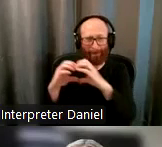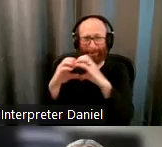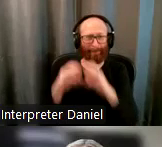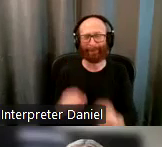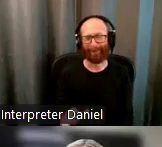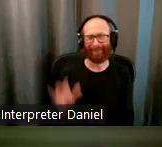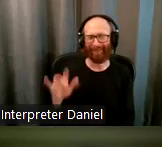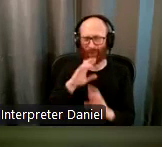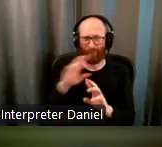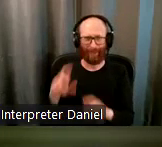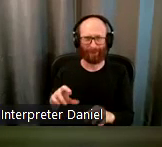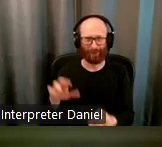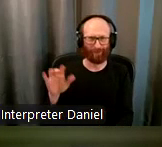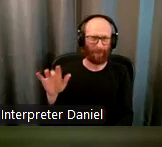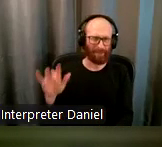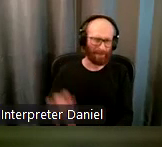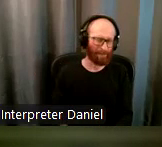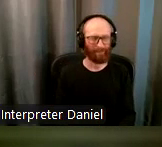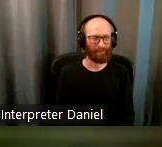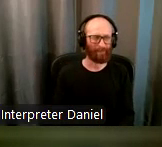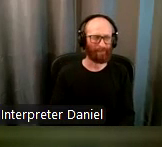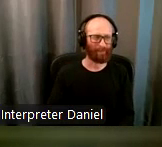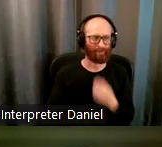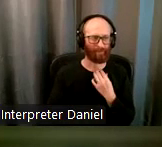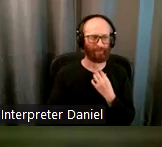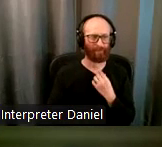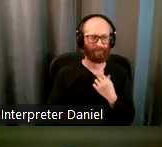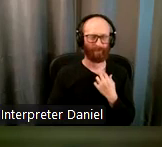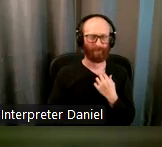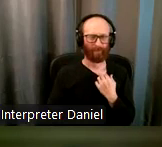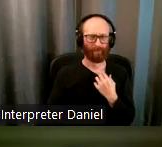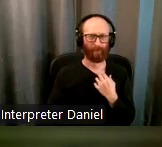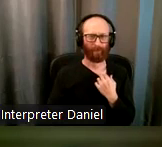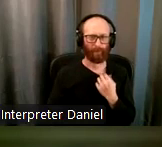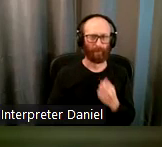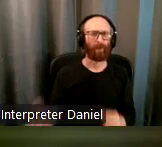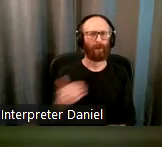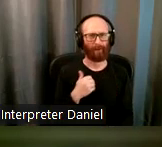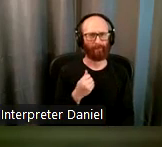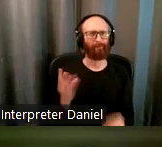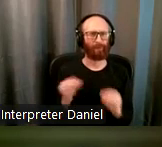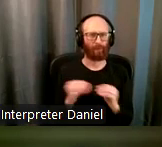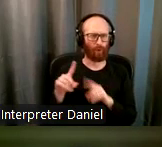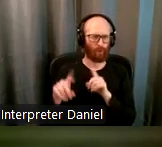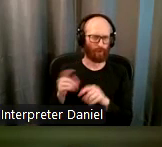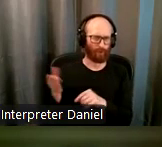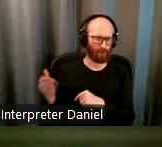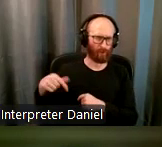buttons to see those. We do have a couple more questions in our Q&A that we want to